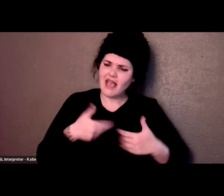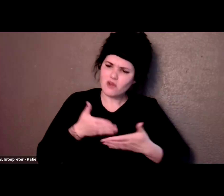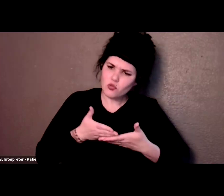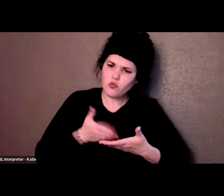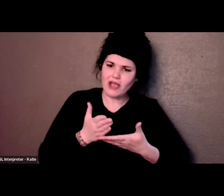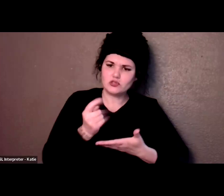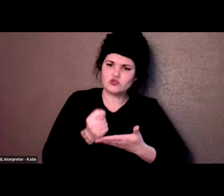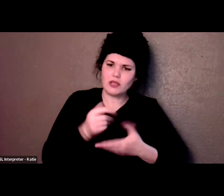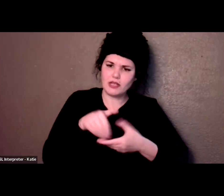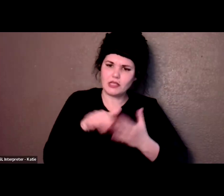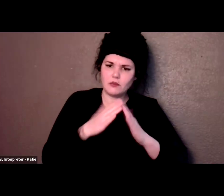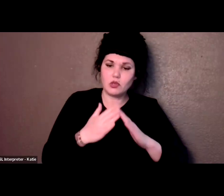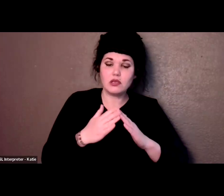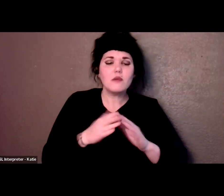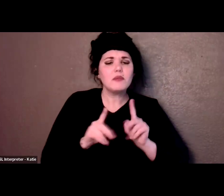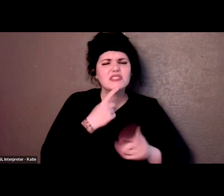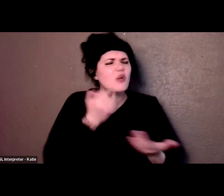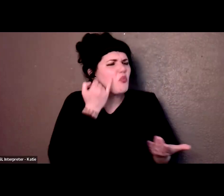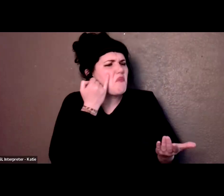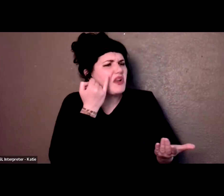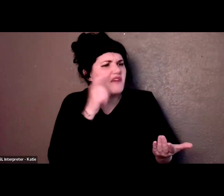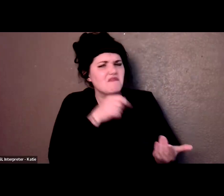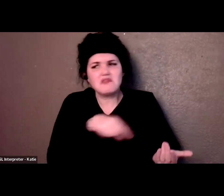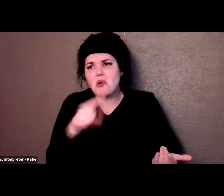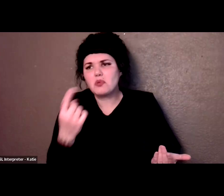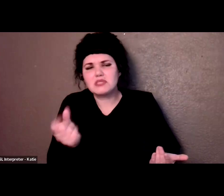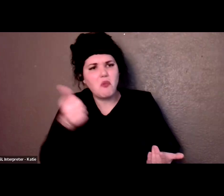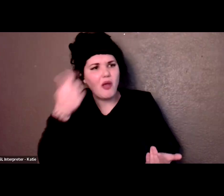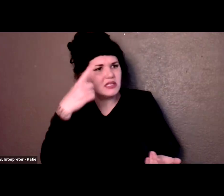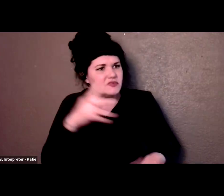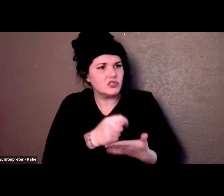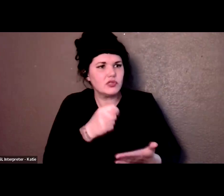treatment is somewhere else?" Well, the Supreme Court has decided that removing people to get treatment